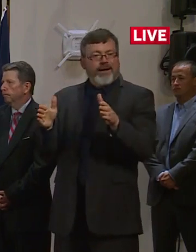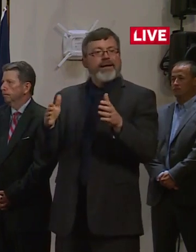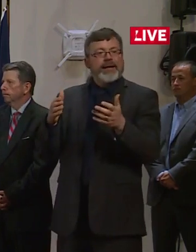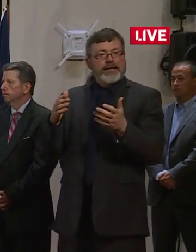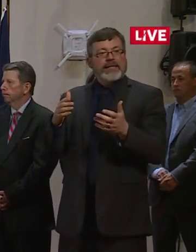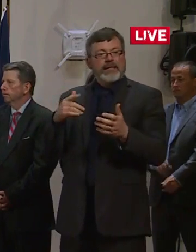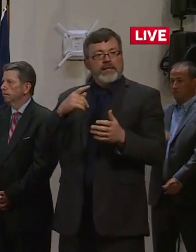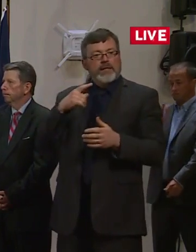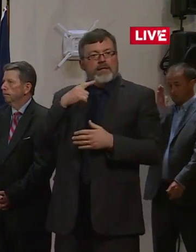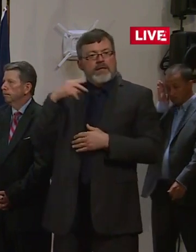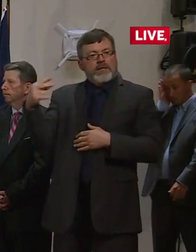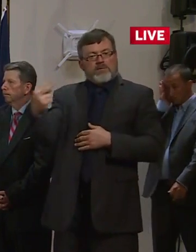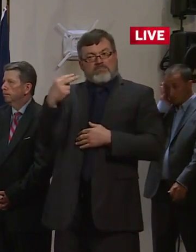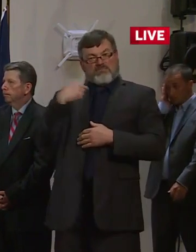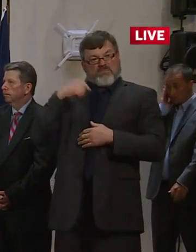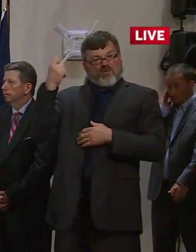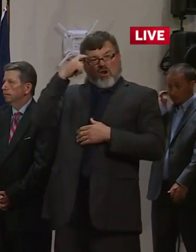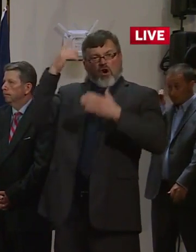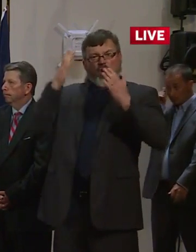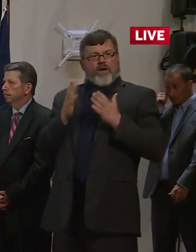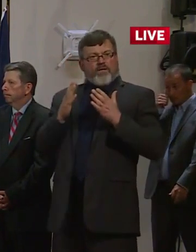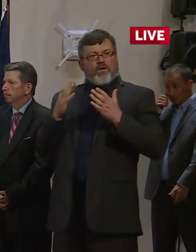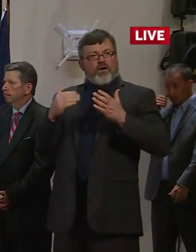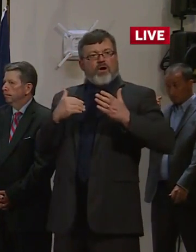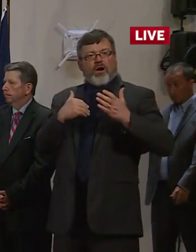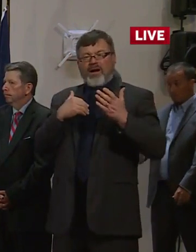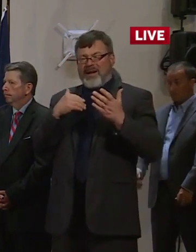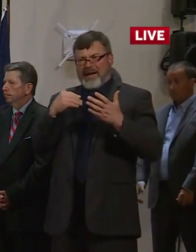NEVER THOUGHT WE WOULD HAVE TO DO.